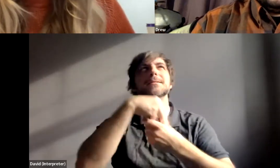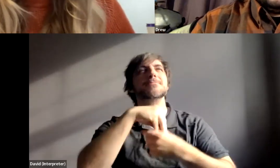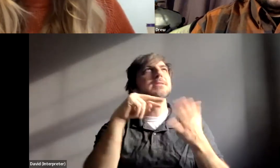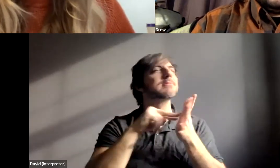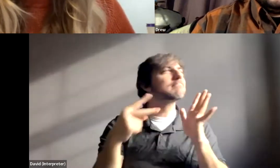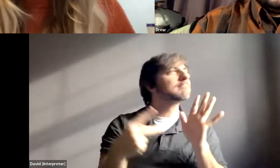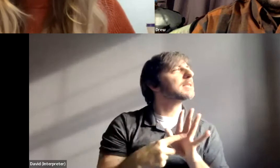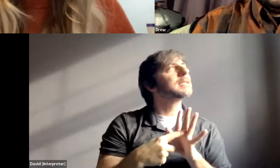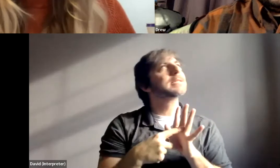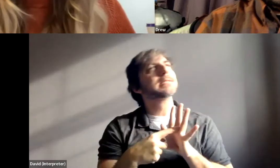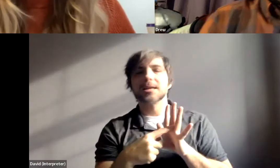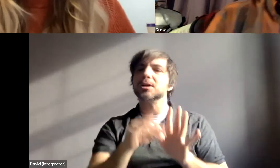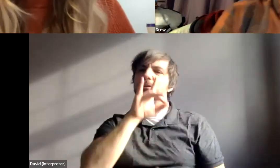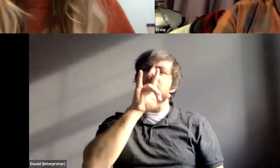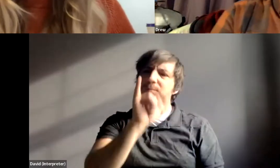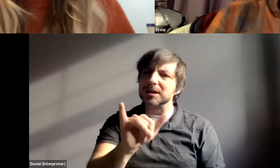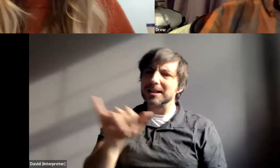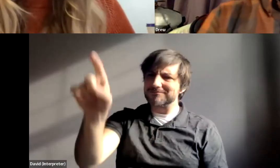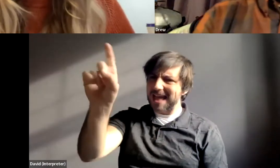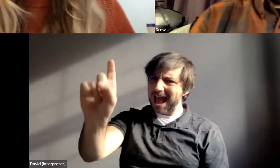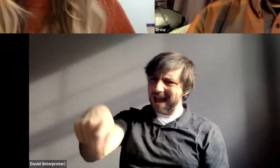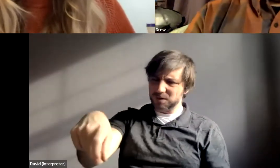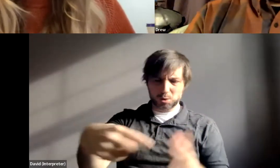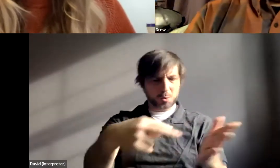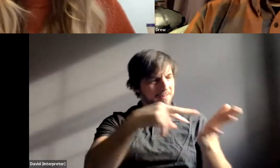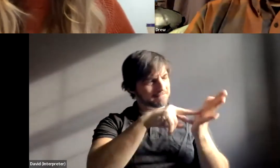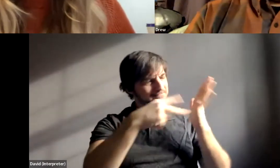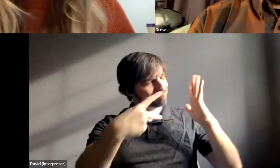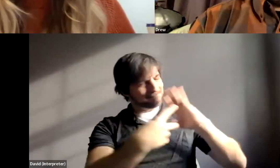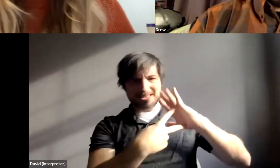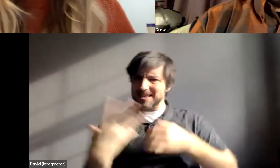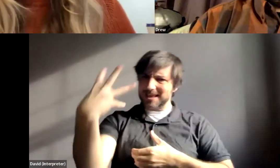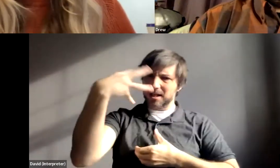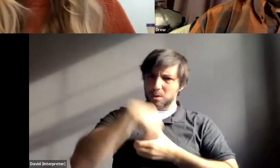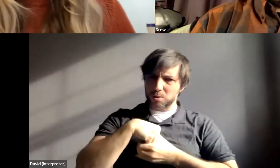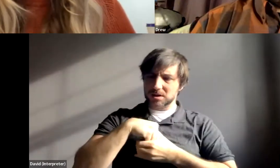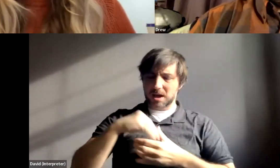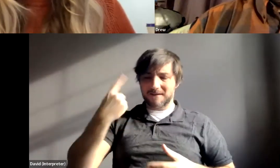to really define what inclusion looks like within our organizations, what